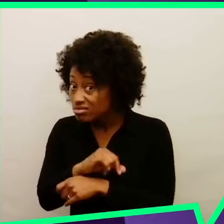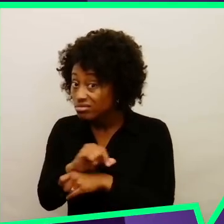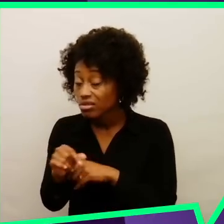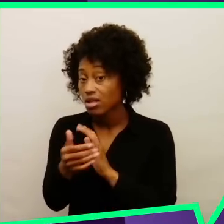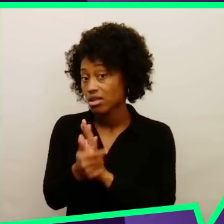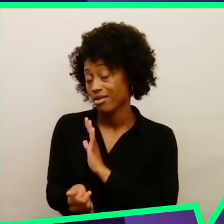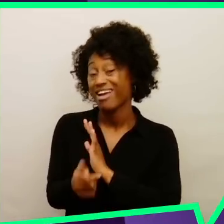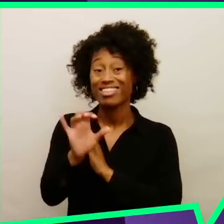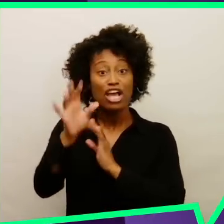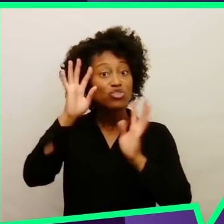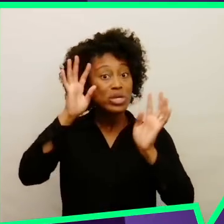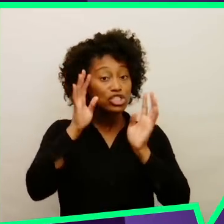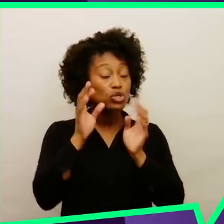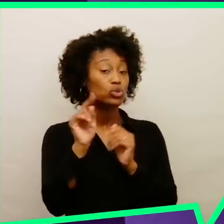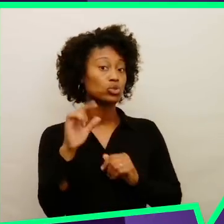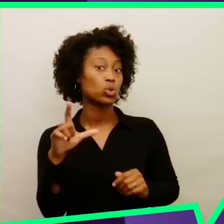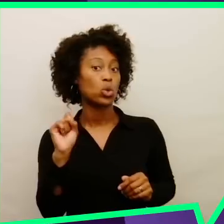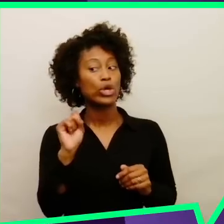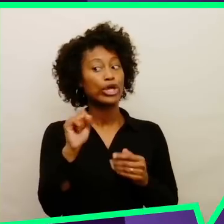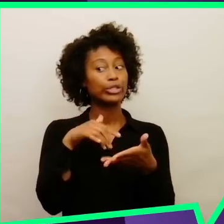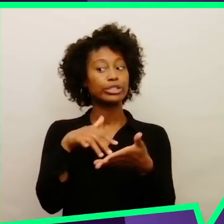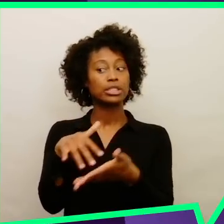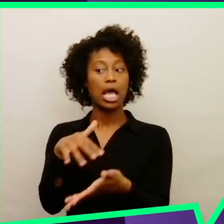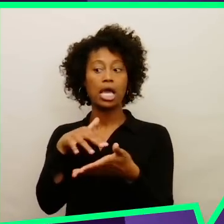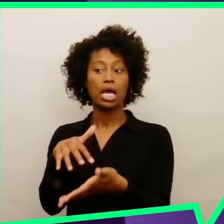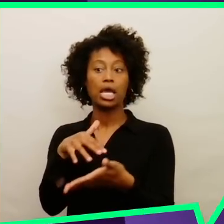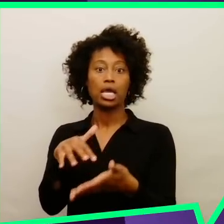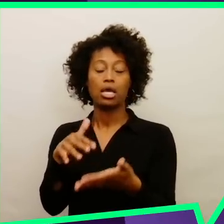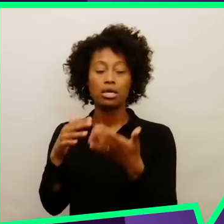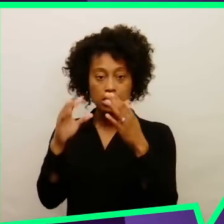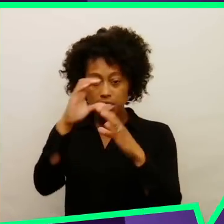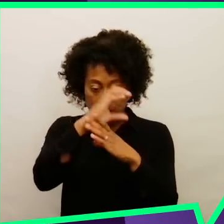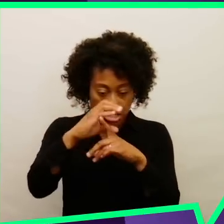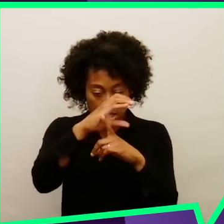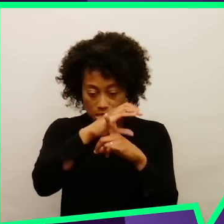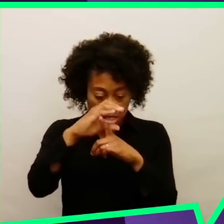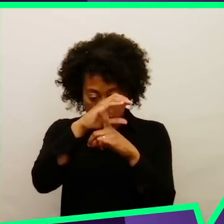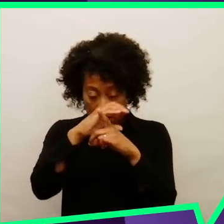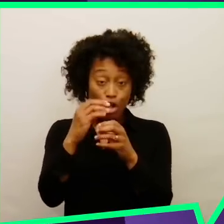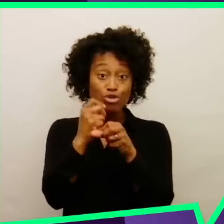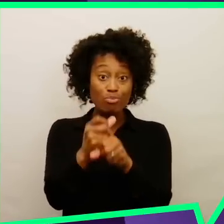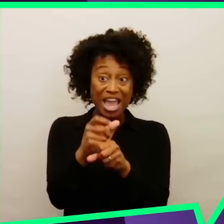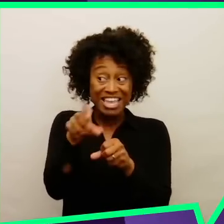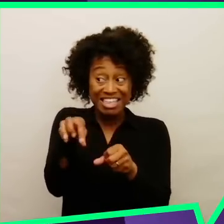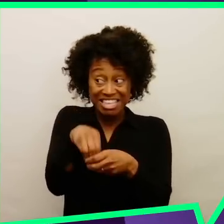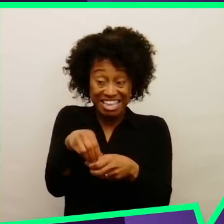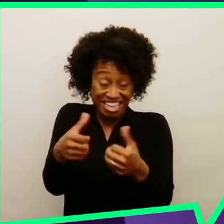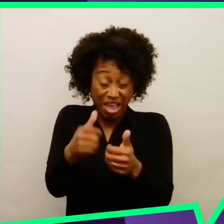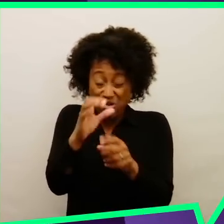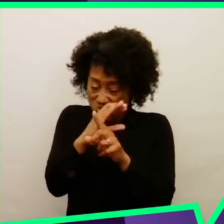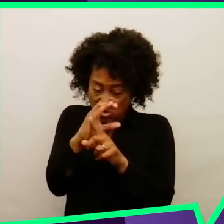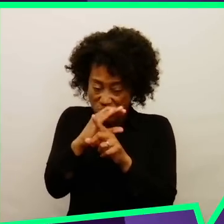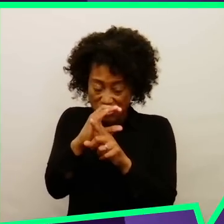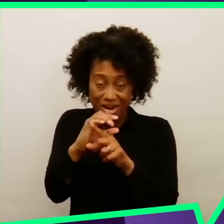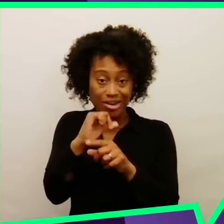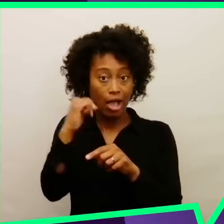is you study the content so deeply that you're using, that you're producing in the game. You become an expert in that content,